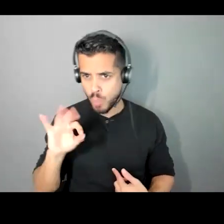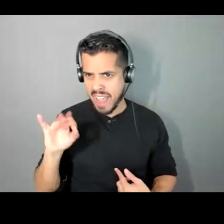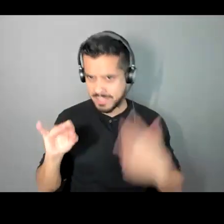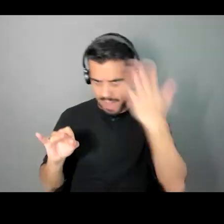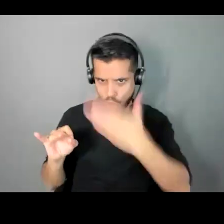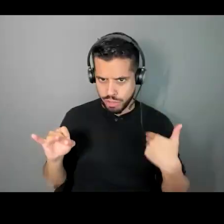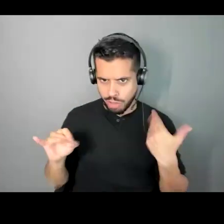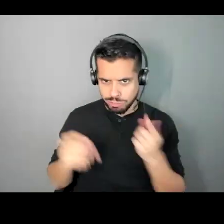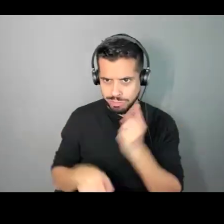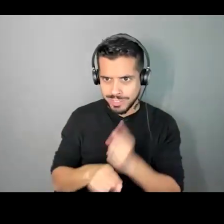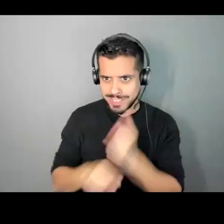I look like hell for 30, though.